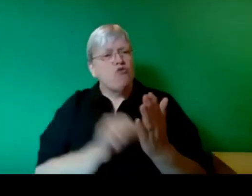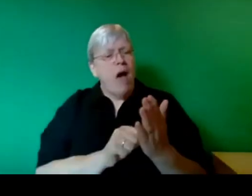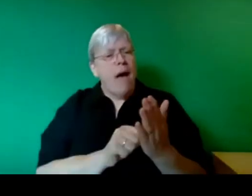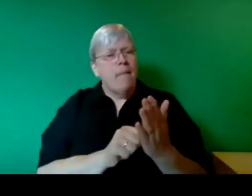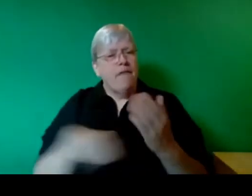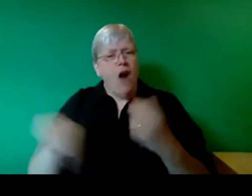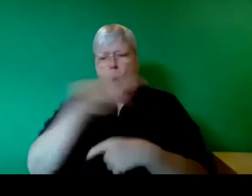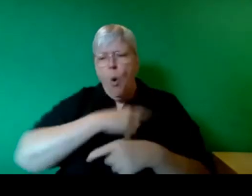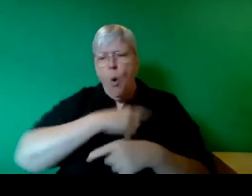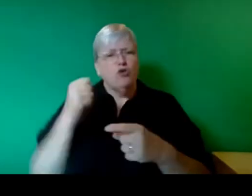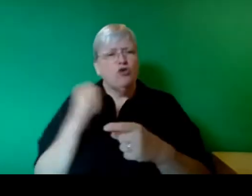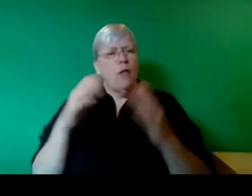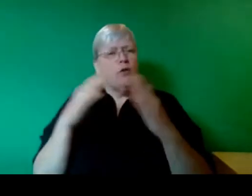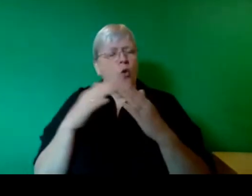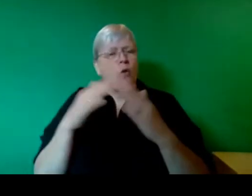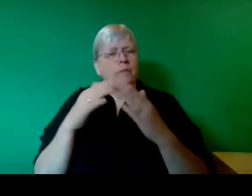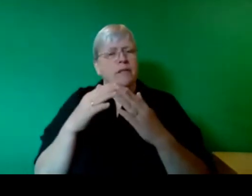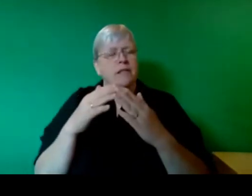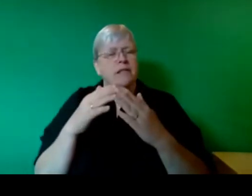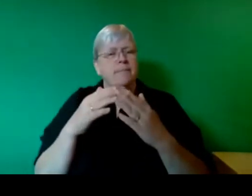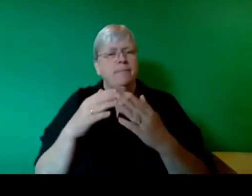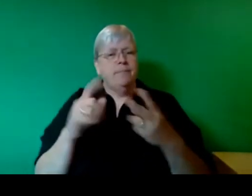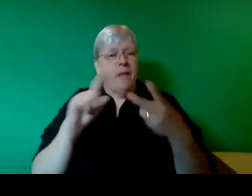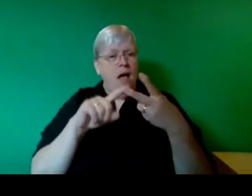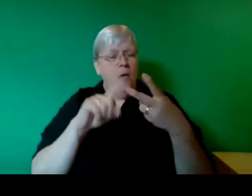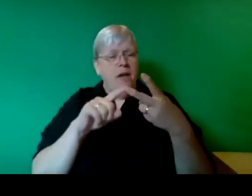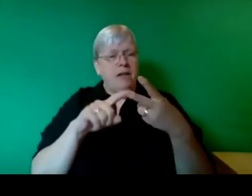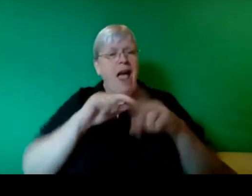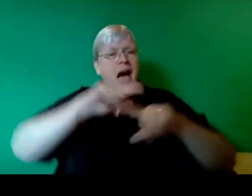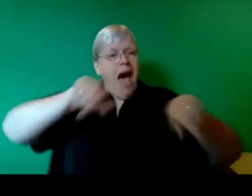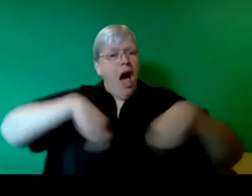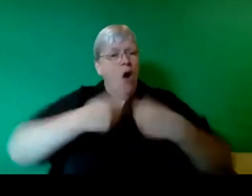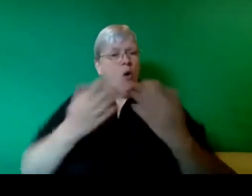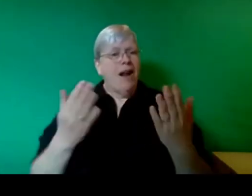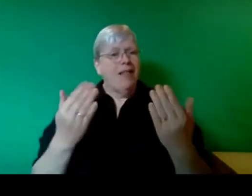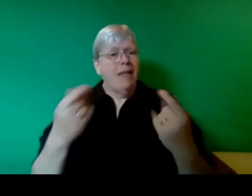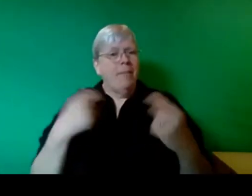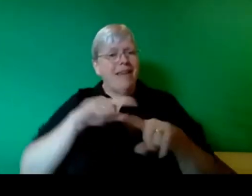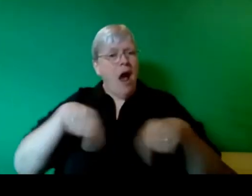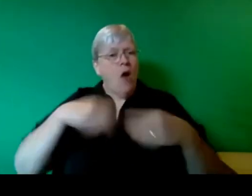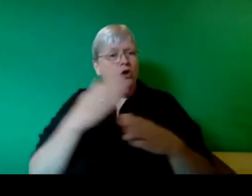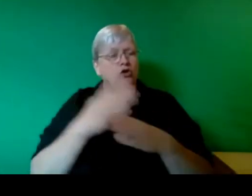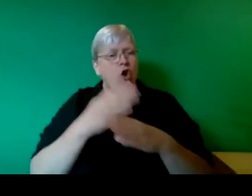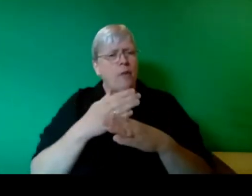and the "Our Climate: Our Jobs" campaign calling for real action to deliver more